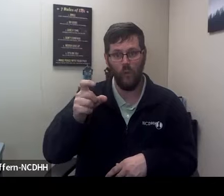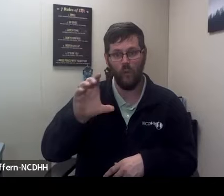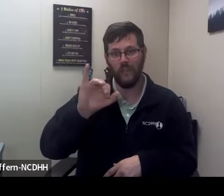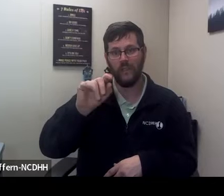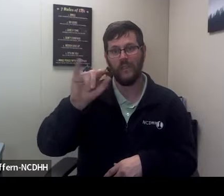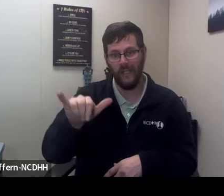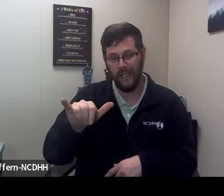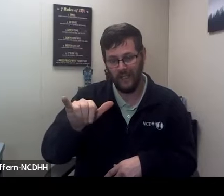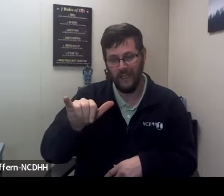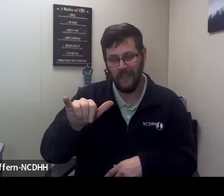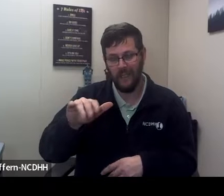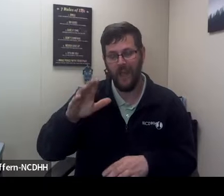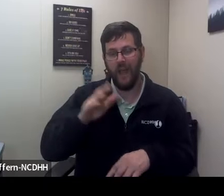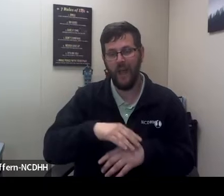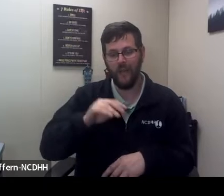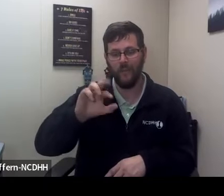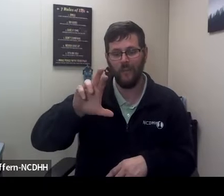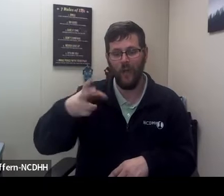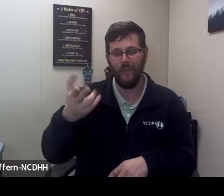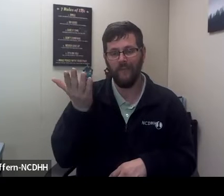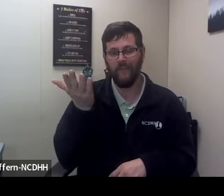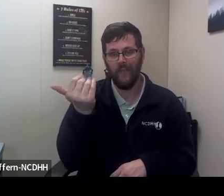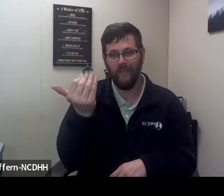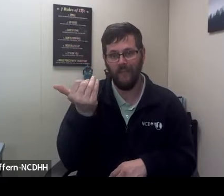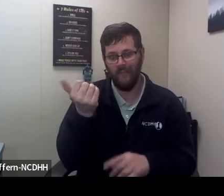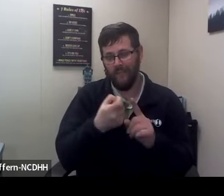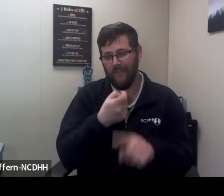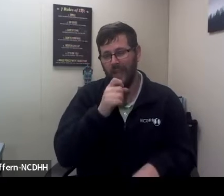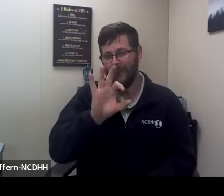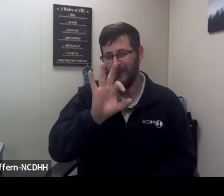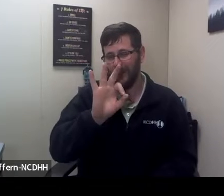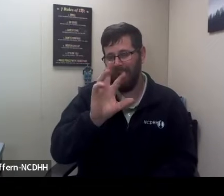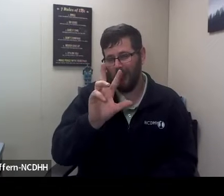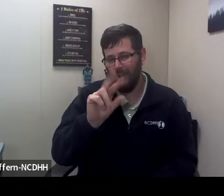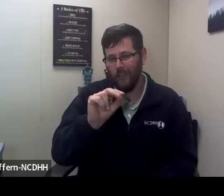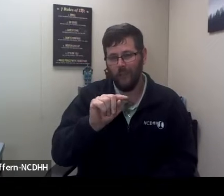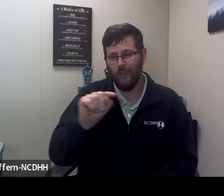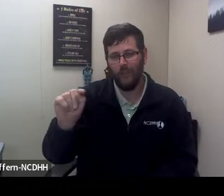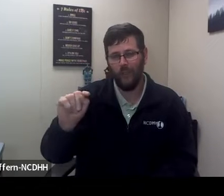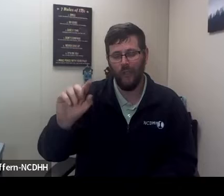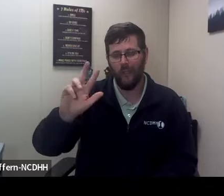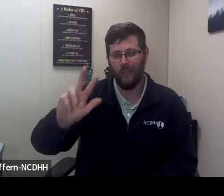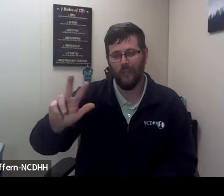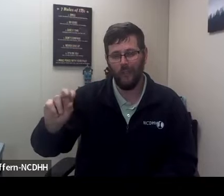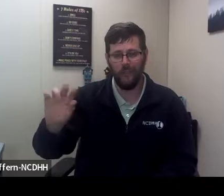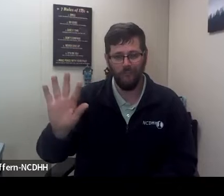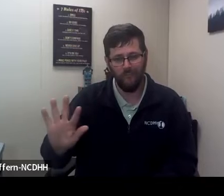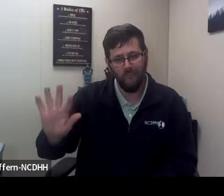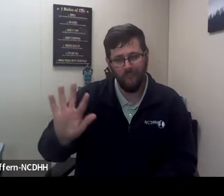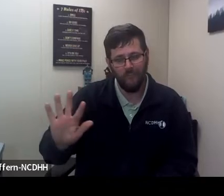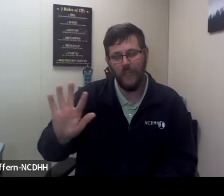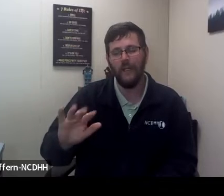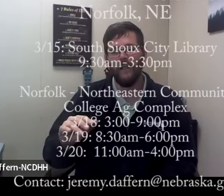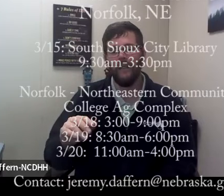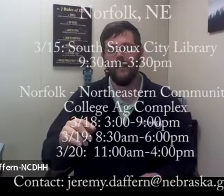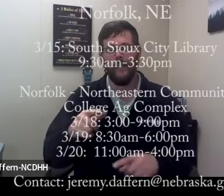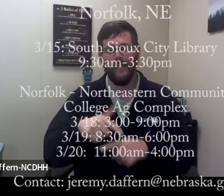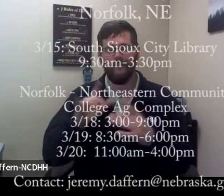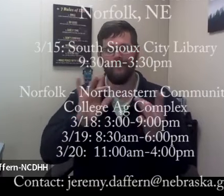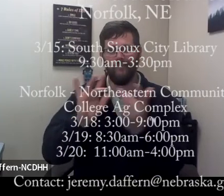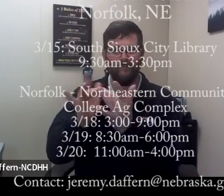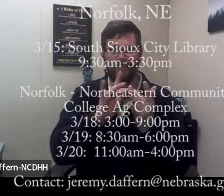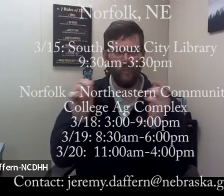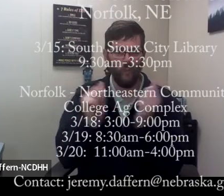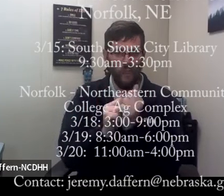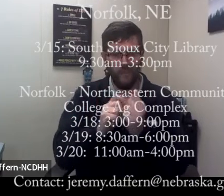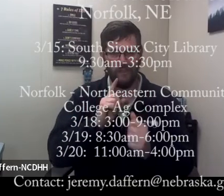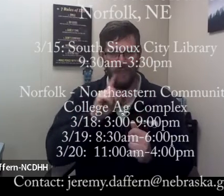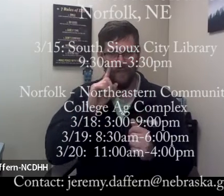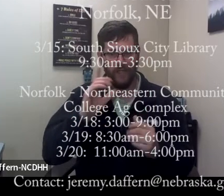in South Sioux City on March 15th from 9:30 in the morning until approximately 3:30 in the afternoon.